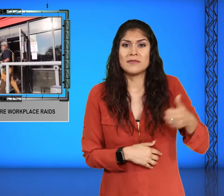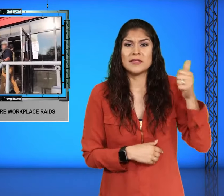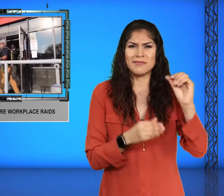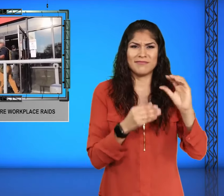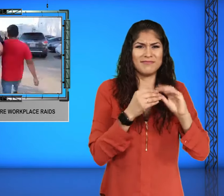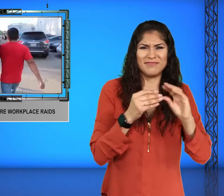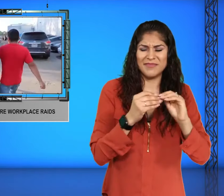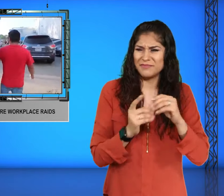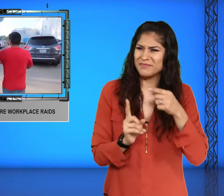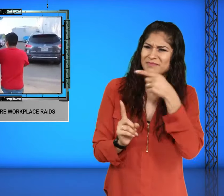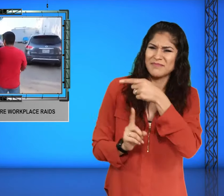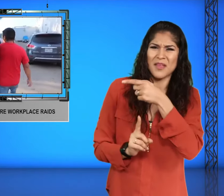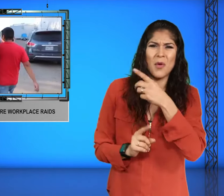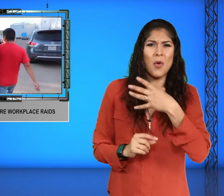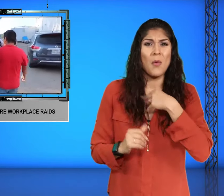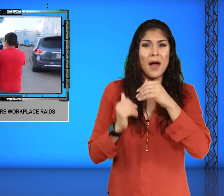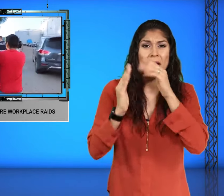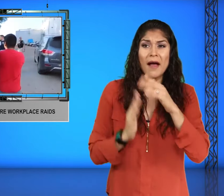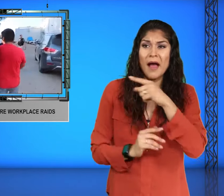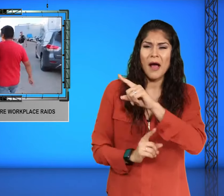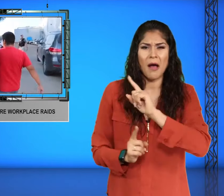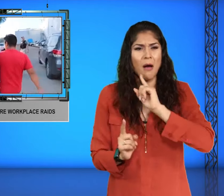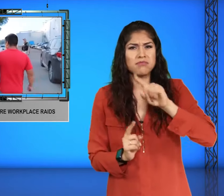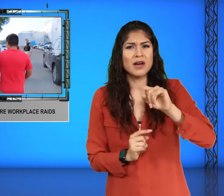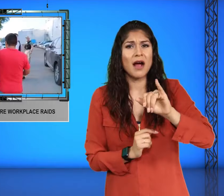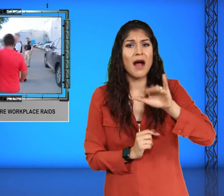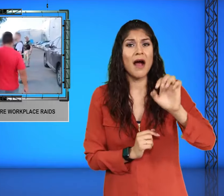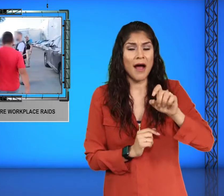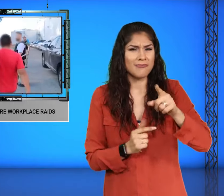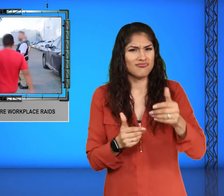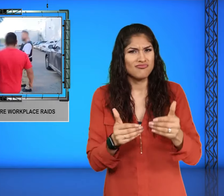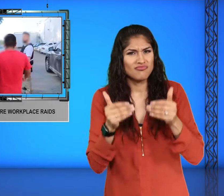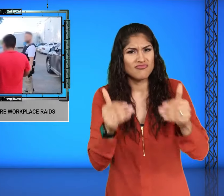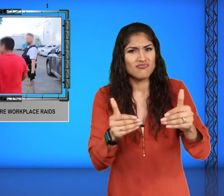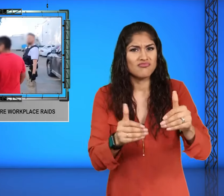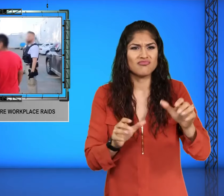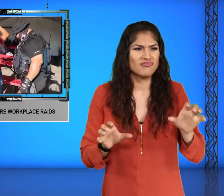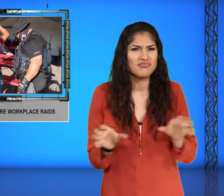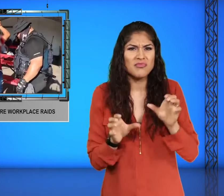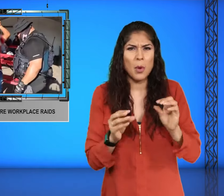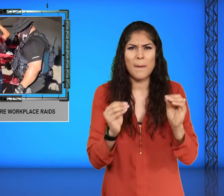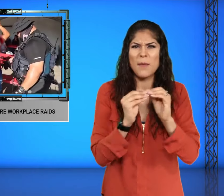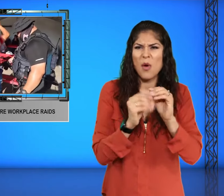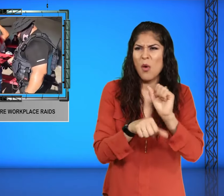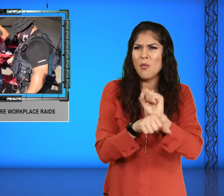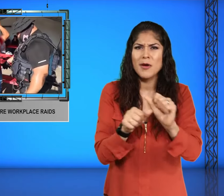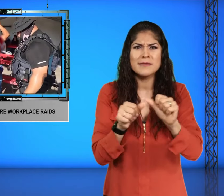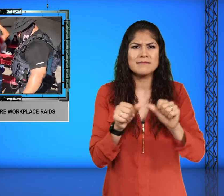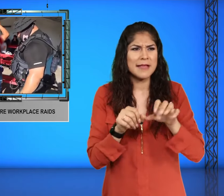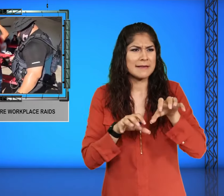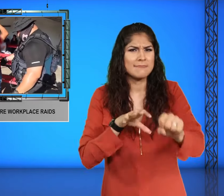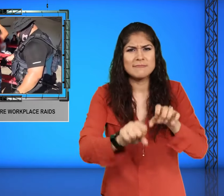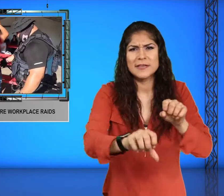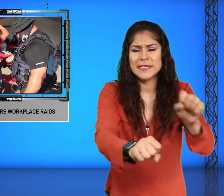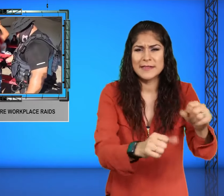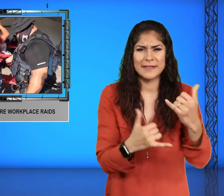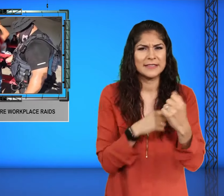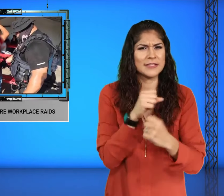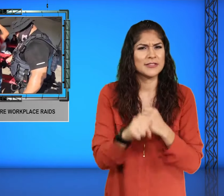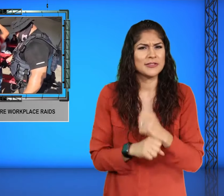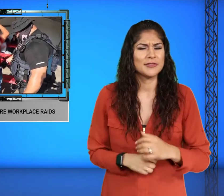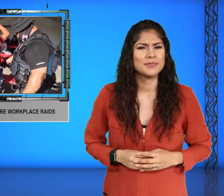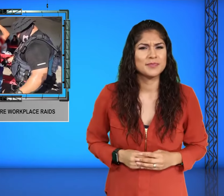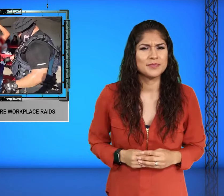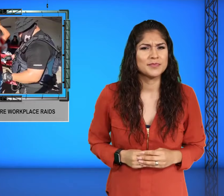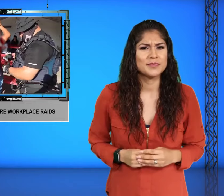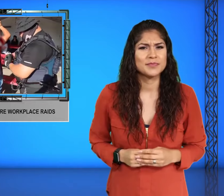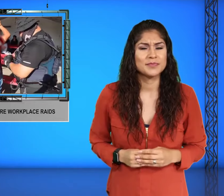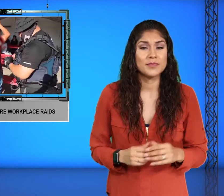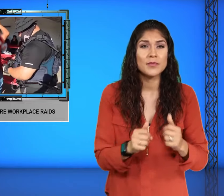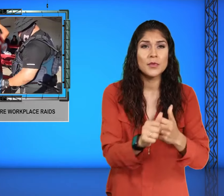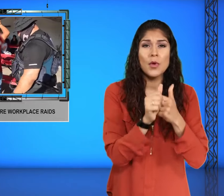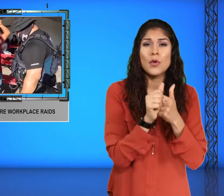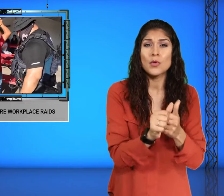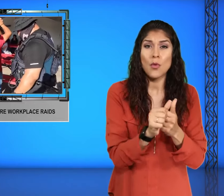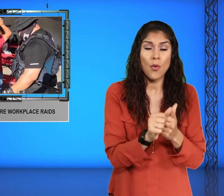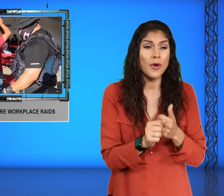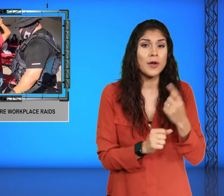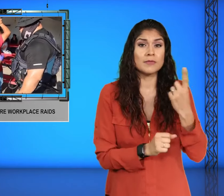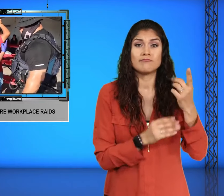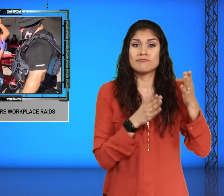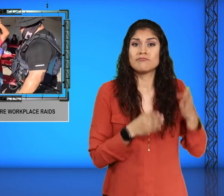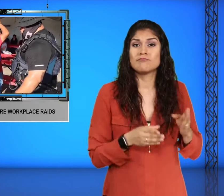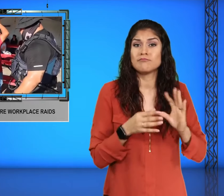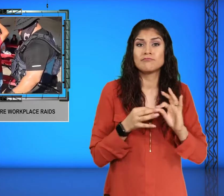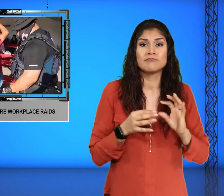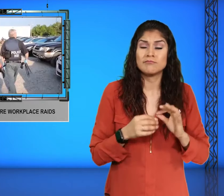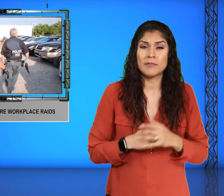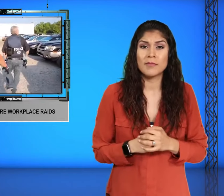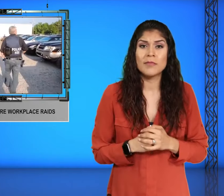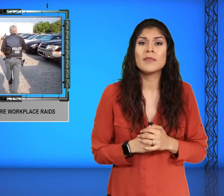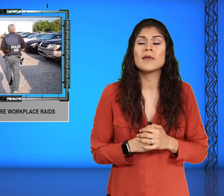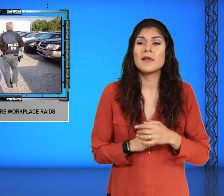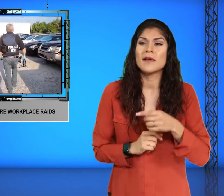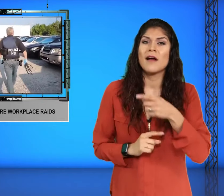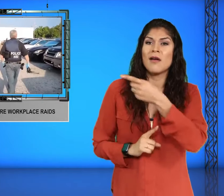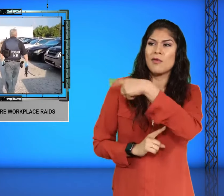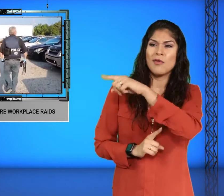The White House apparently wants more ICE workplace raids like the one this week in Mississippi.